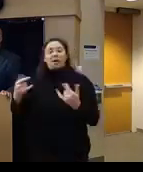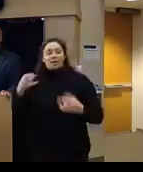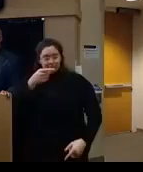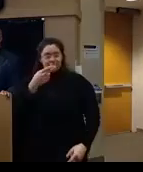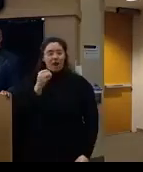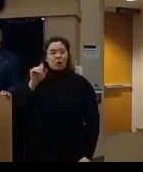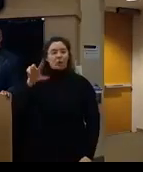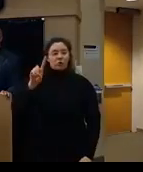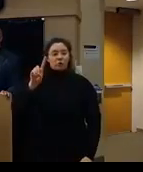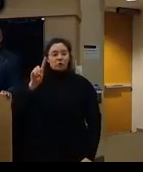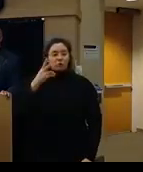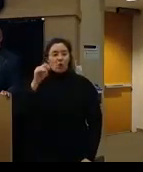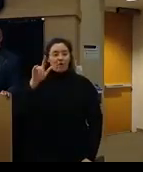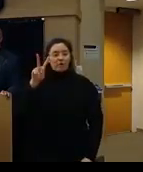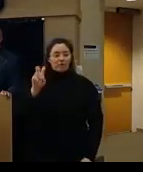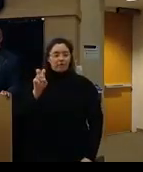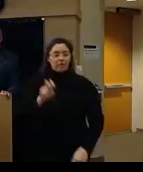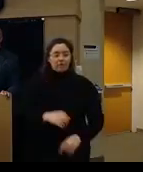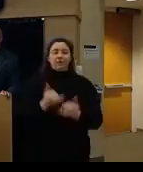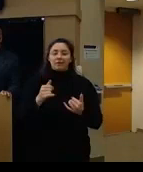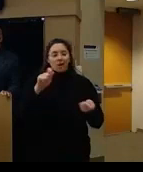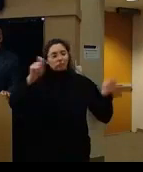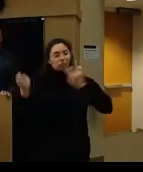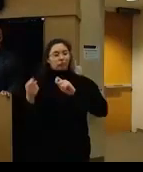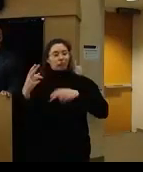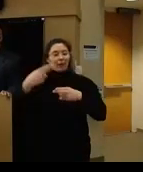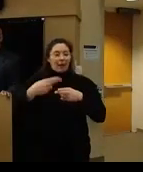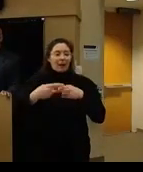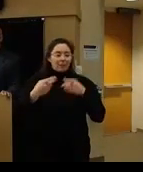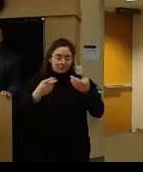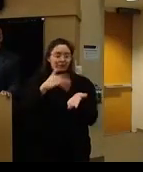1870 the name was changed to Central Lunatic Asylum eventually it became Central Central